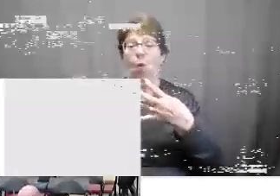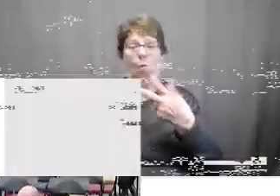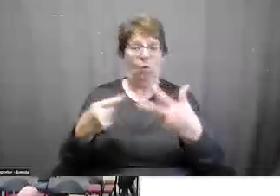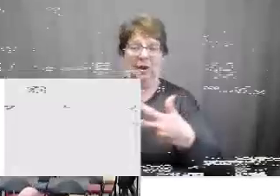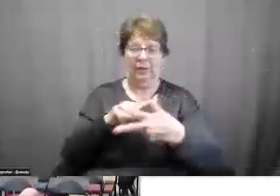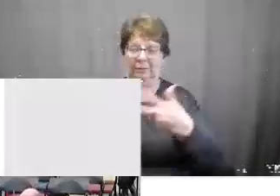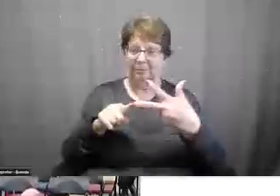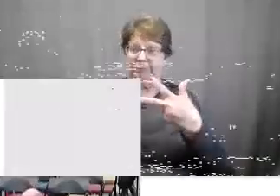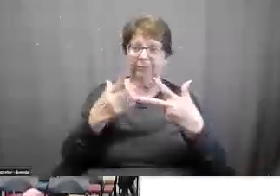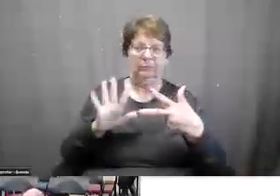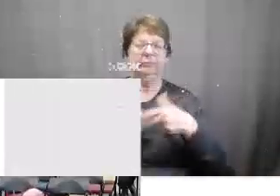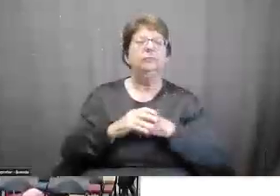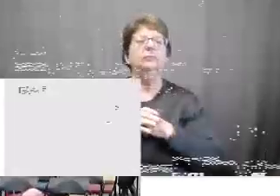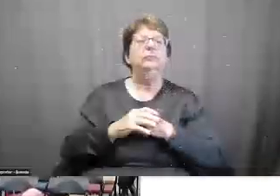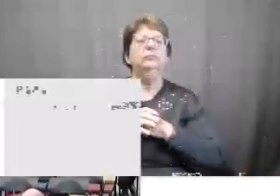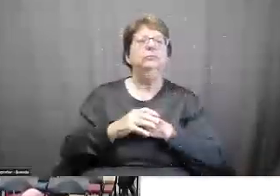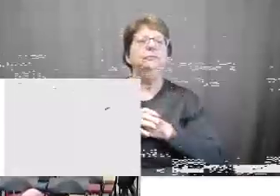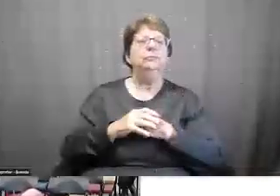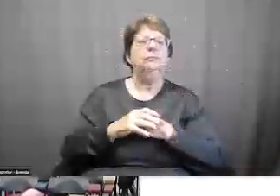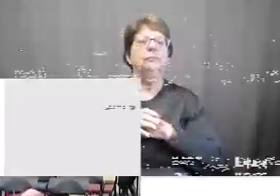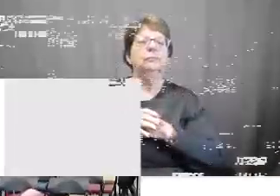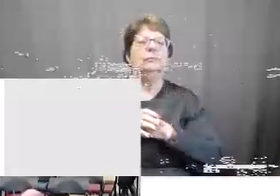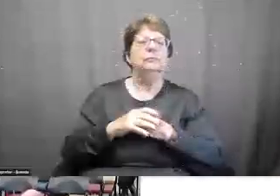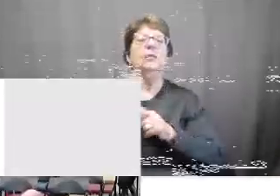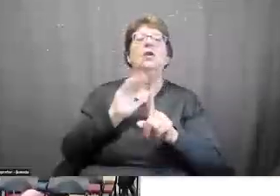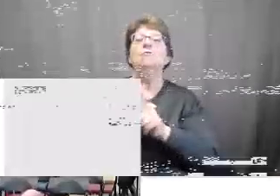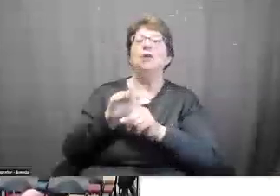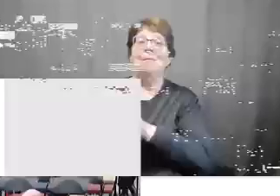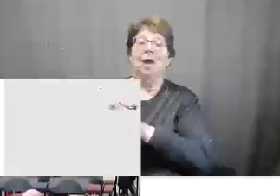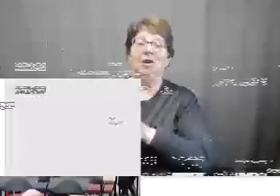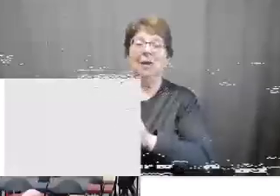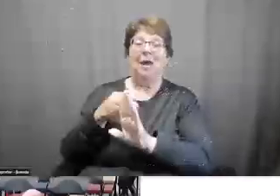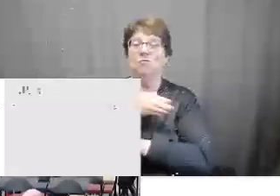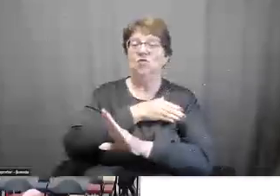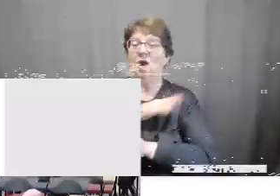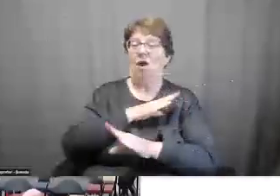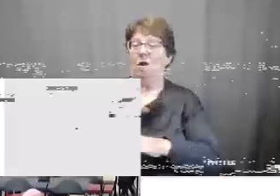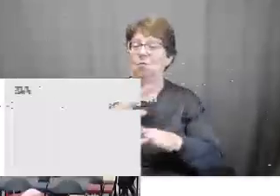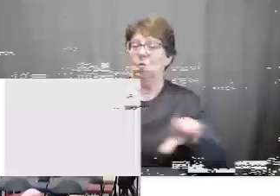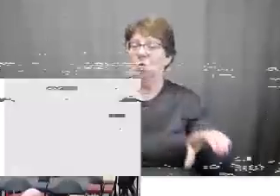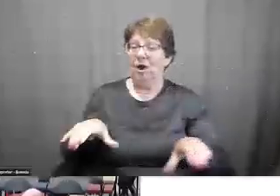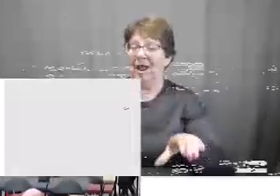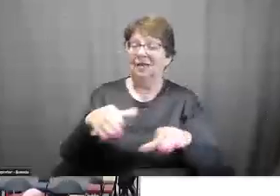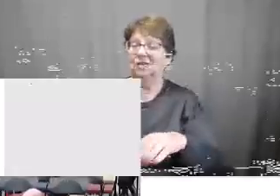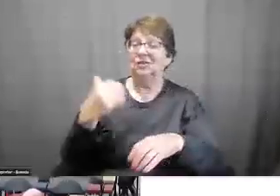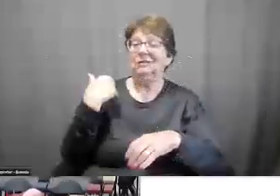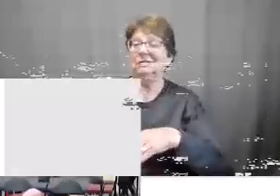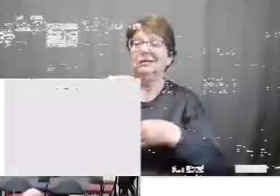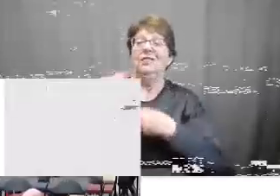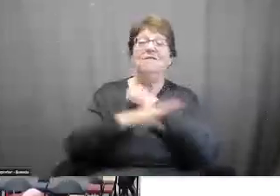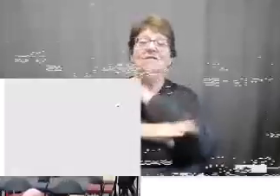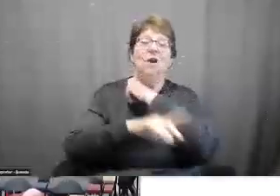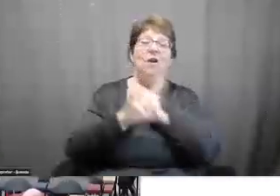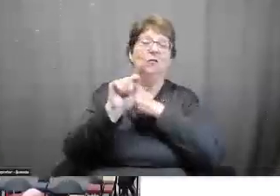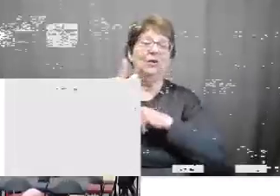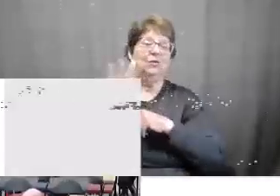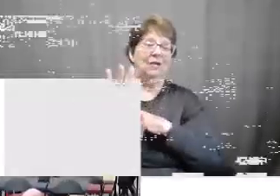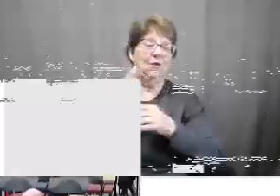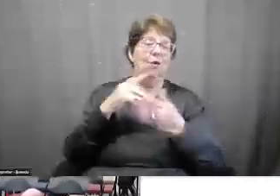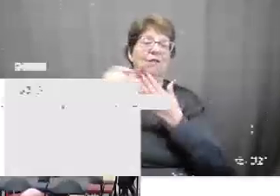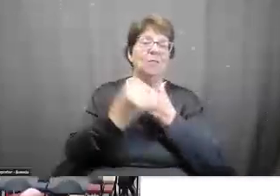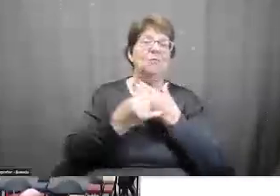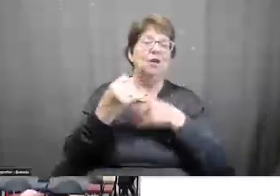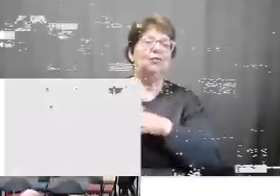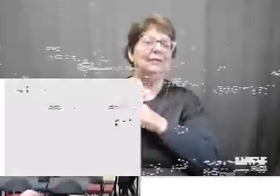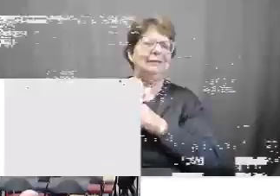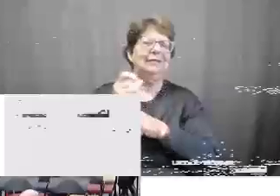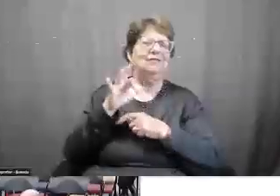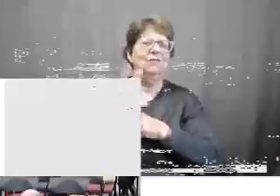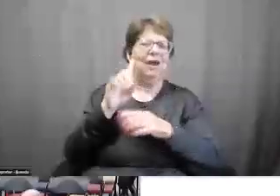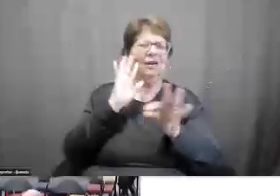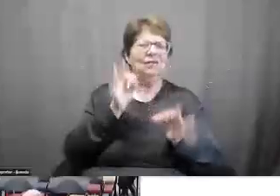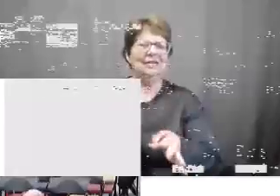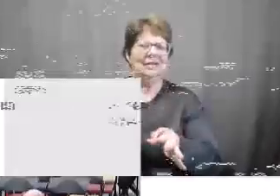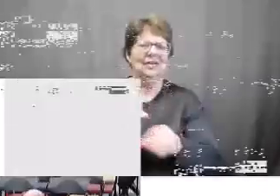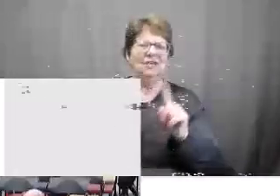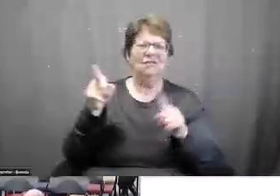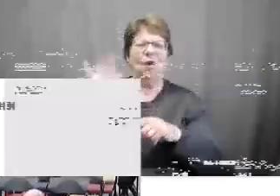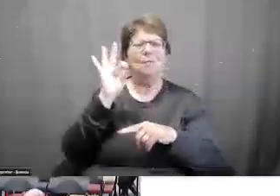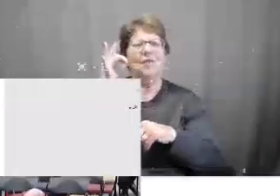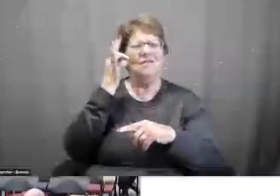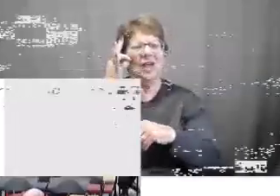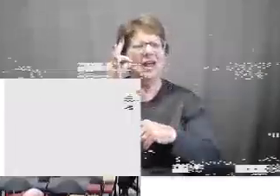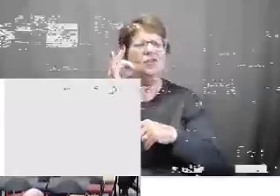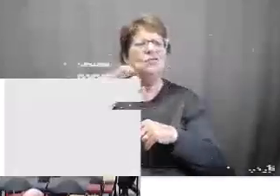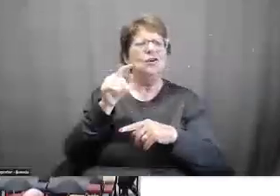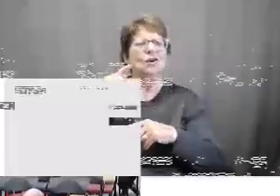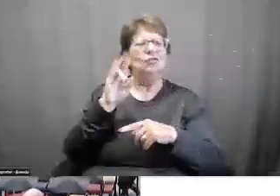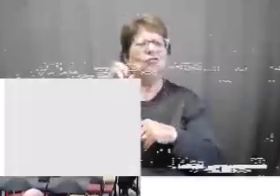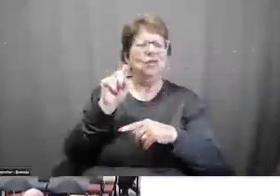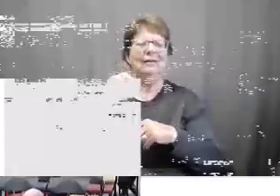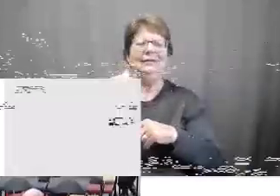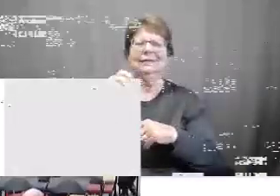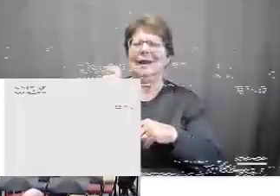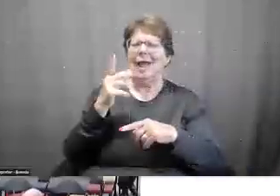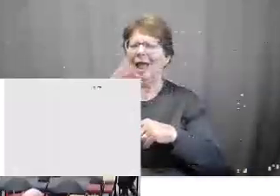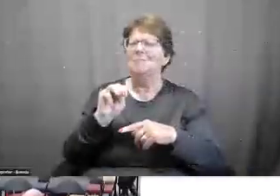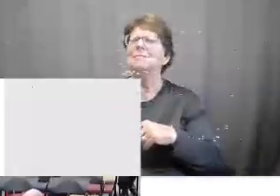Boardroom: As a reminder about prior board actions, in the fall of 2024, the project received a record of decision from the Federal Transit Administration, and the board selected a project to be built alignment.